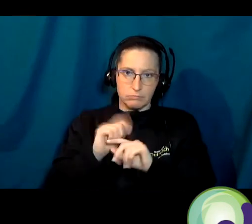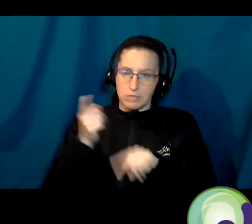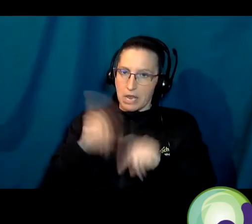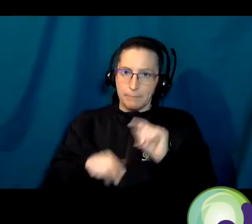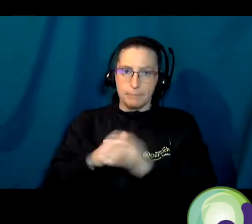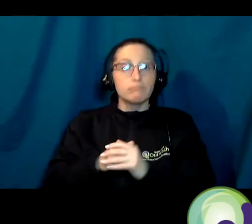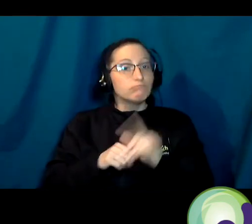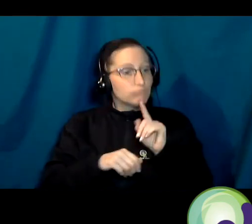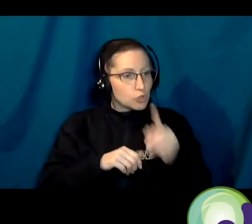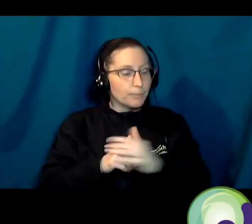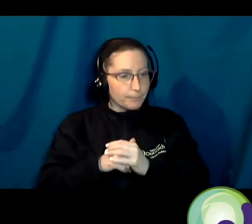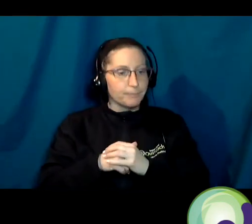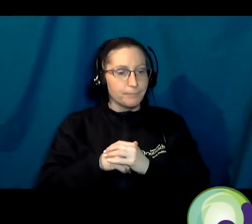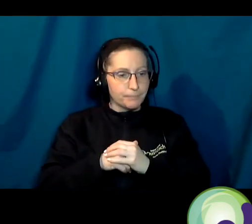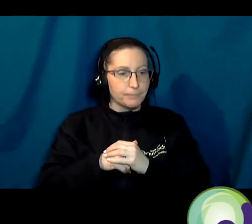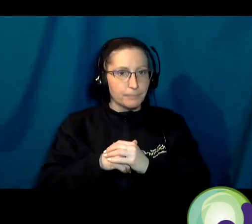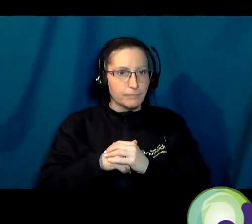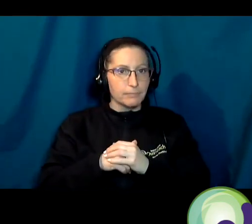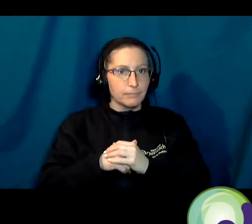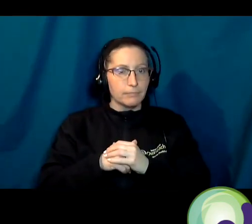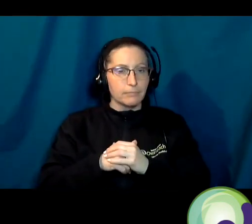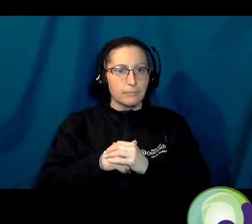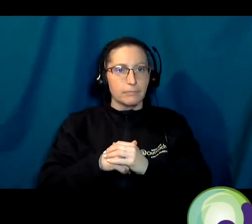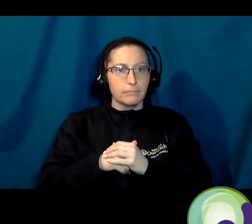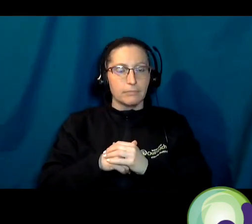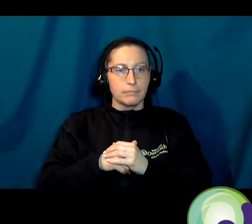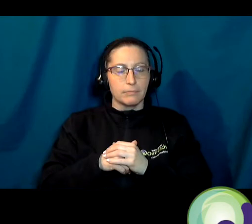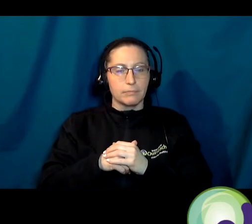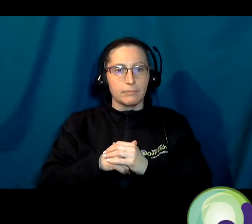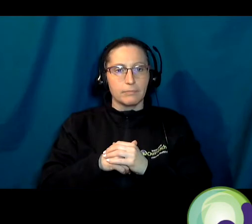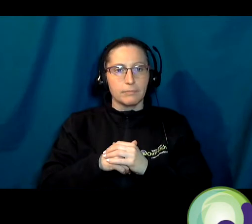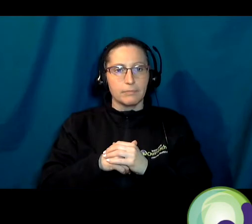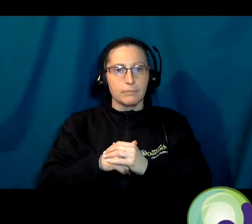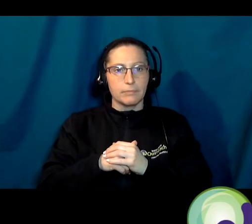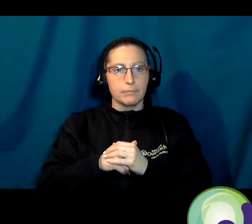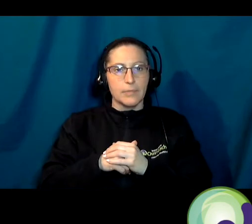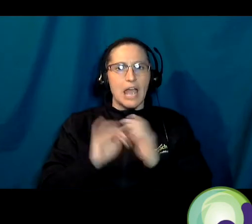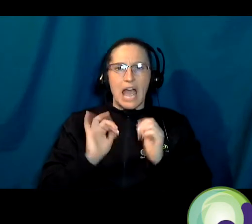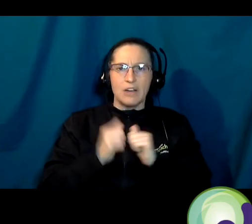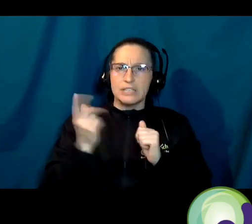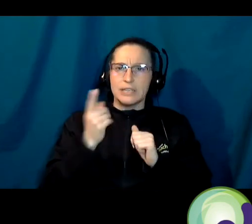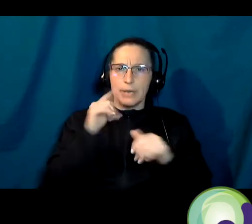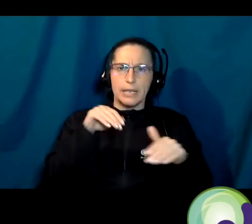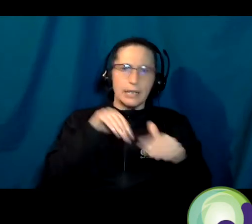Heidi: Sure. How do individuals clock in and clock out for their work day?